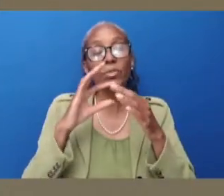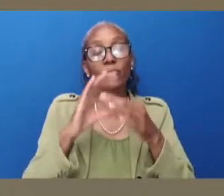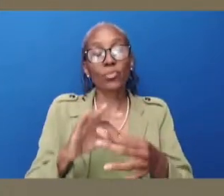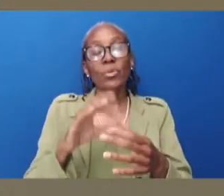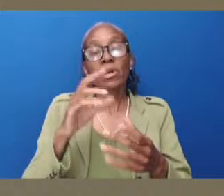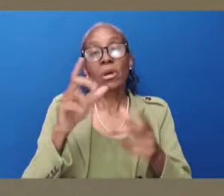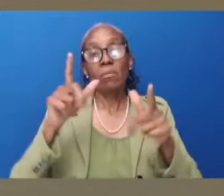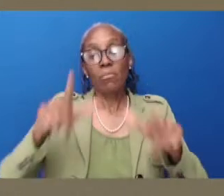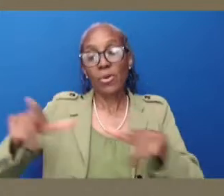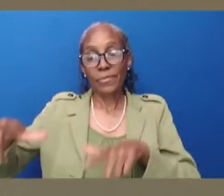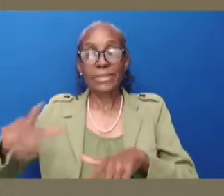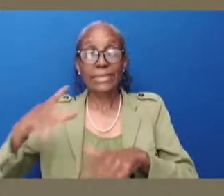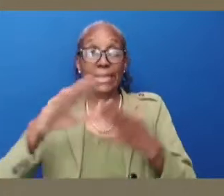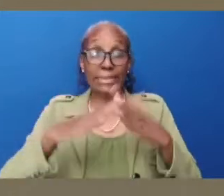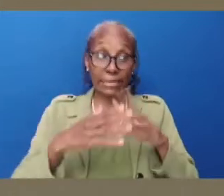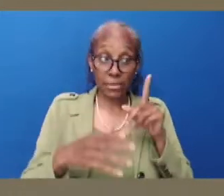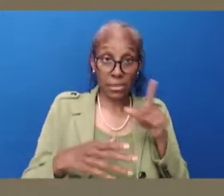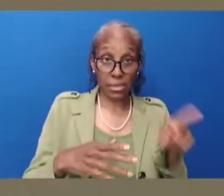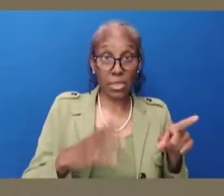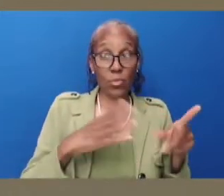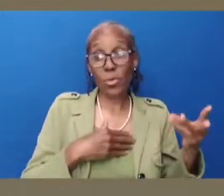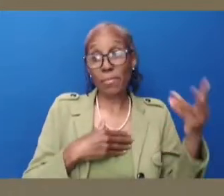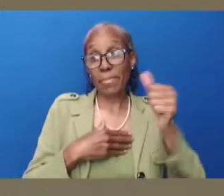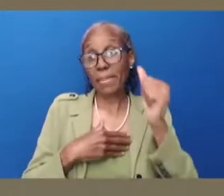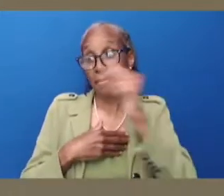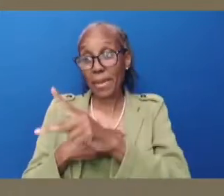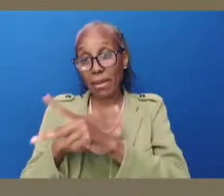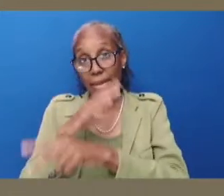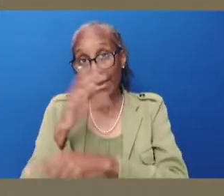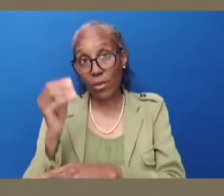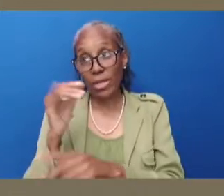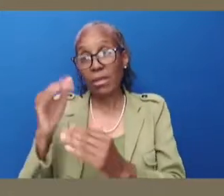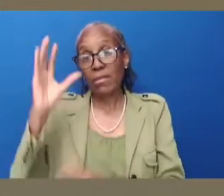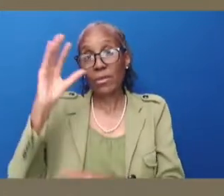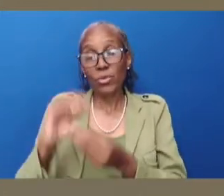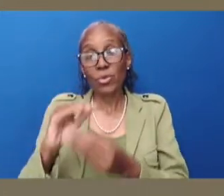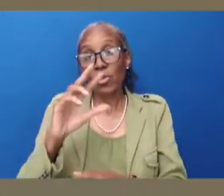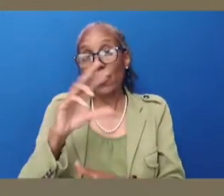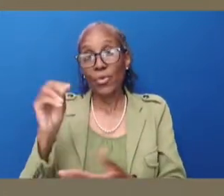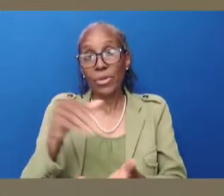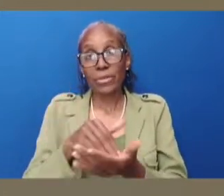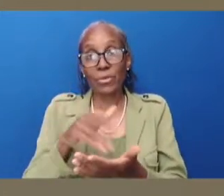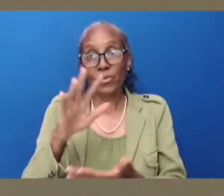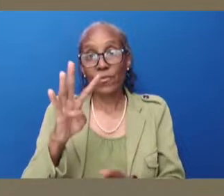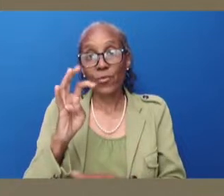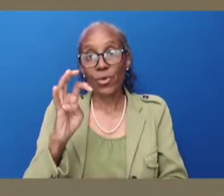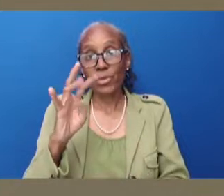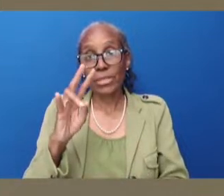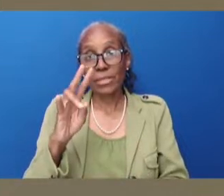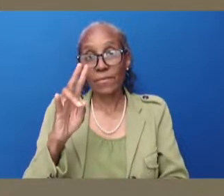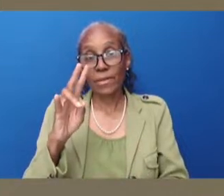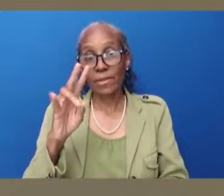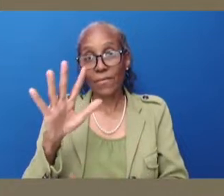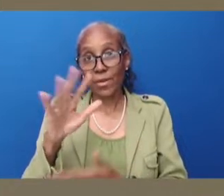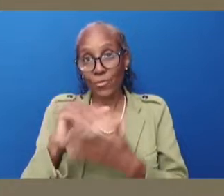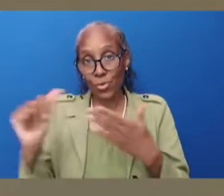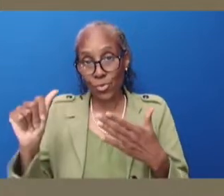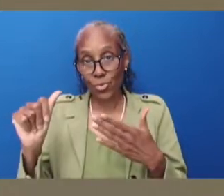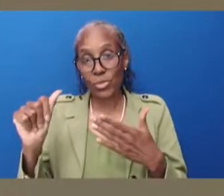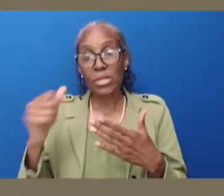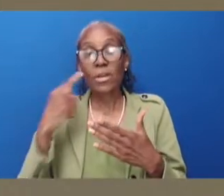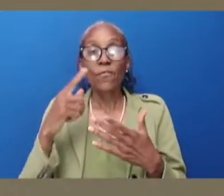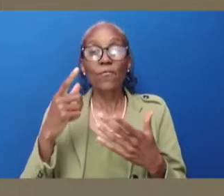CITY OF CHARLOTTE ON THE